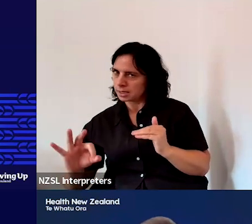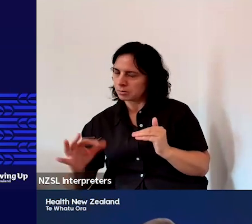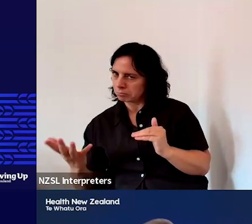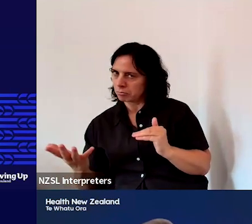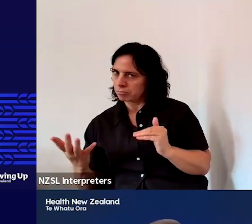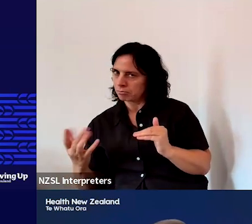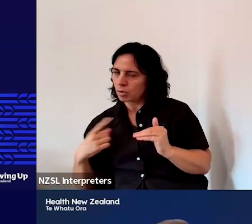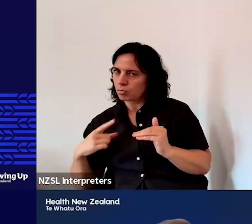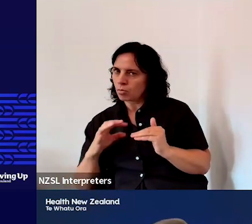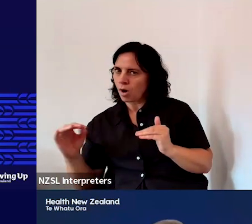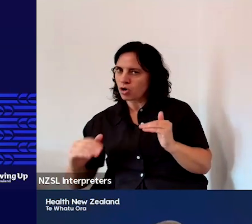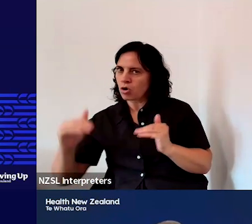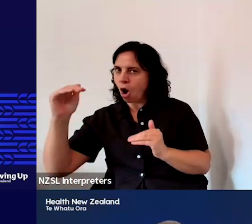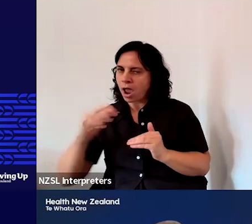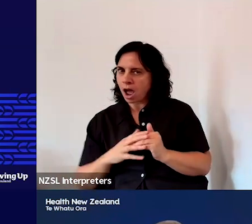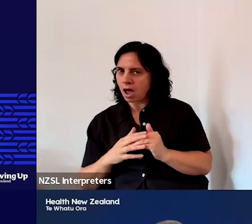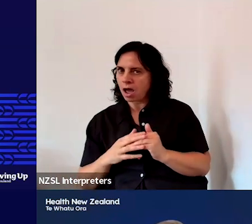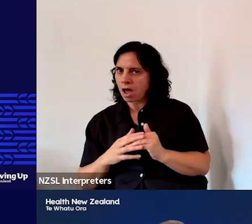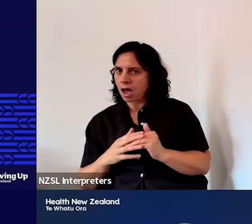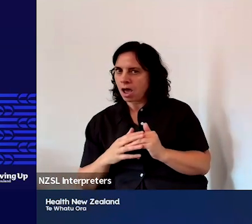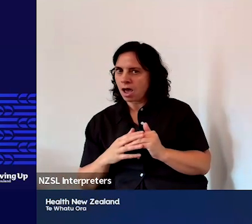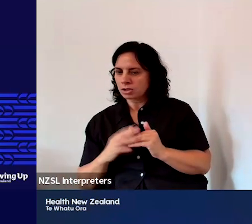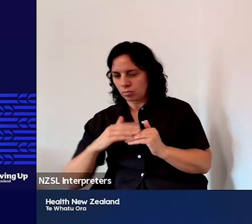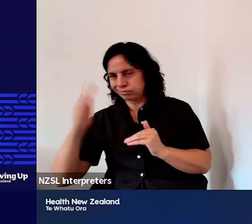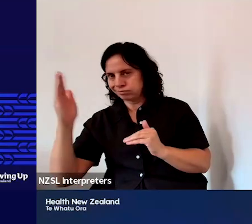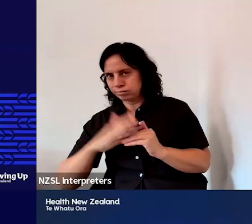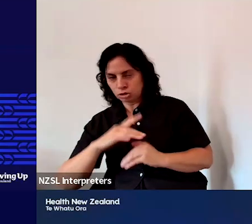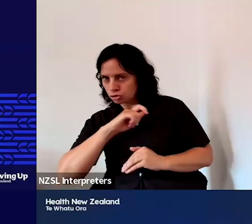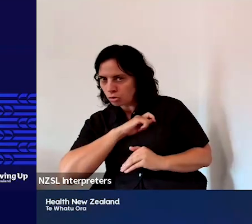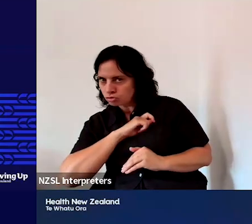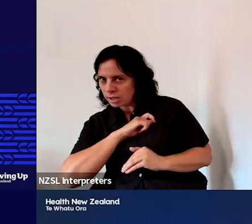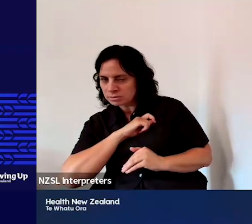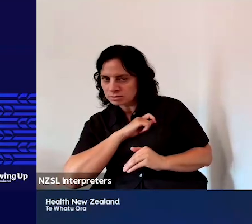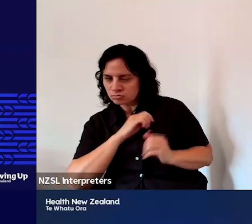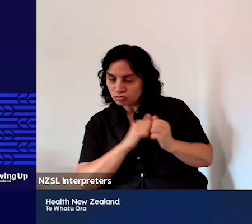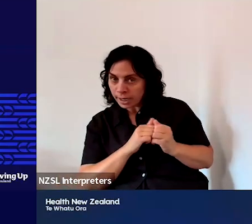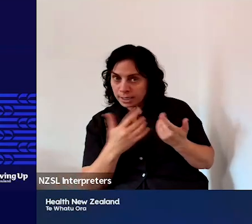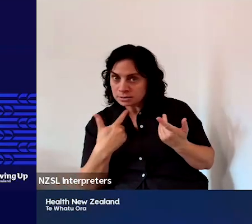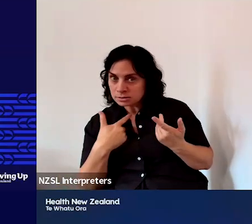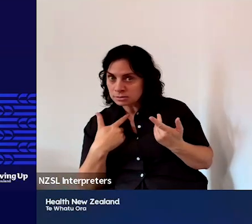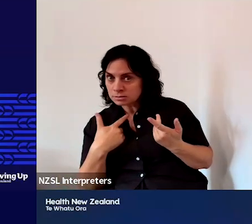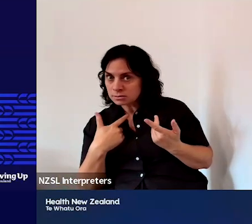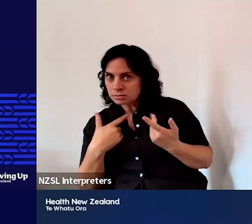Why don't they trust their friends? So they trust other people but not their friends? Have they actually been abused or